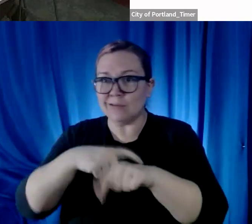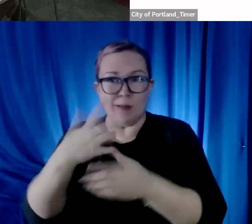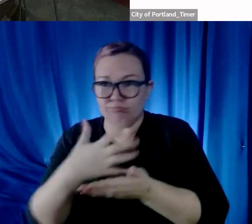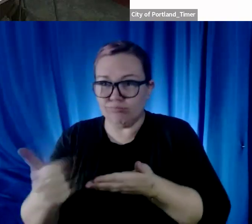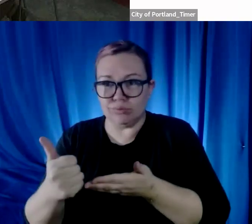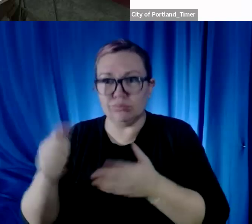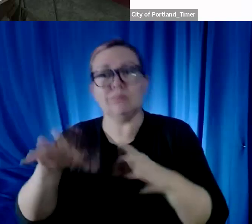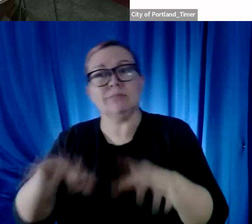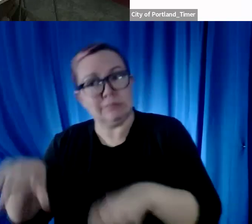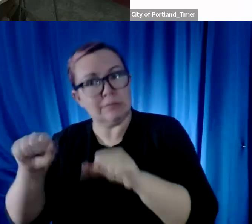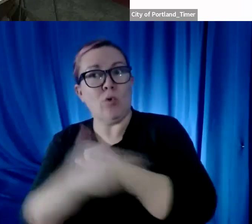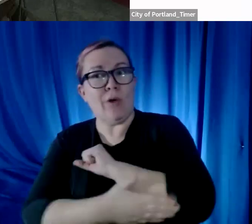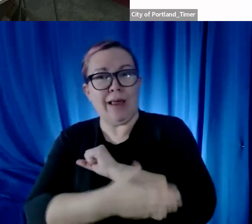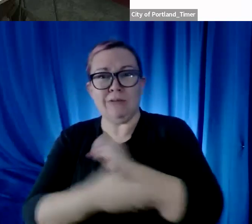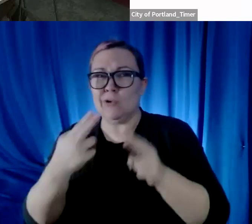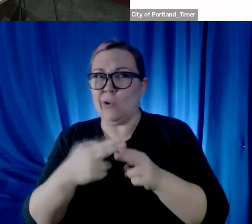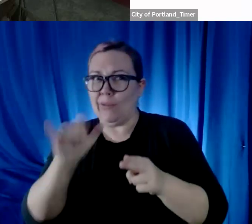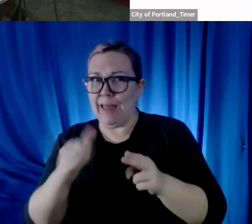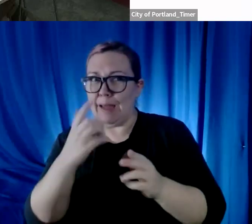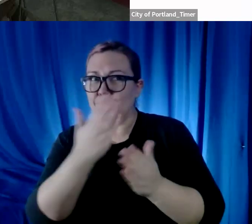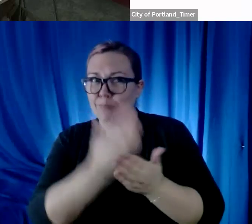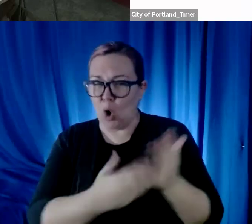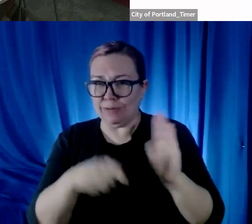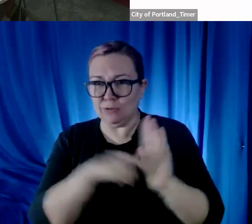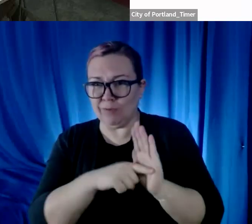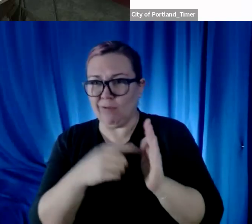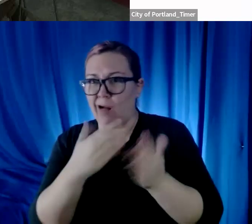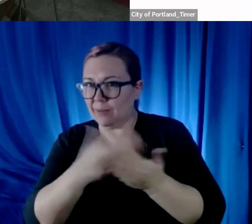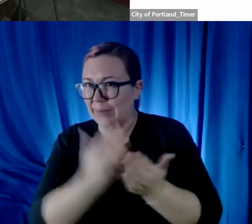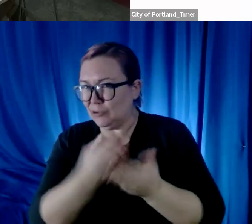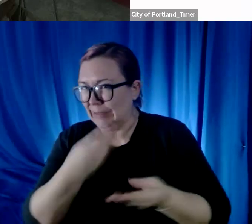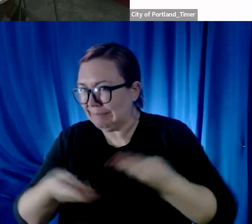Is it fair to call that part of the shortfall? I would also contend probably not.